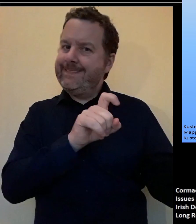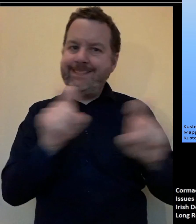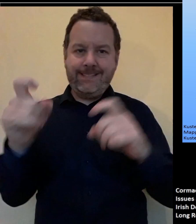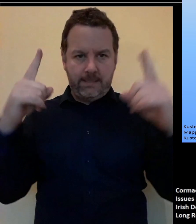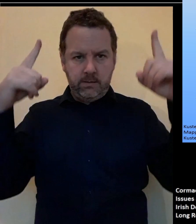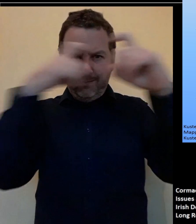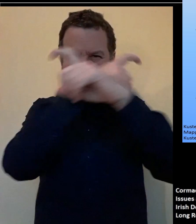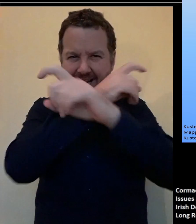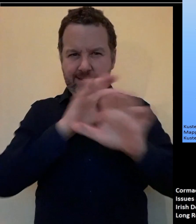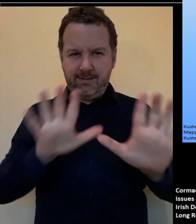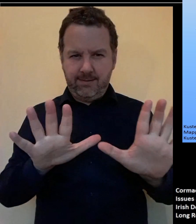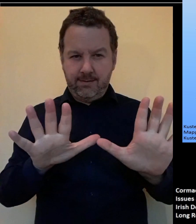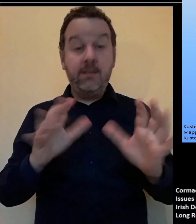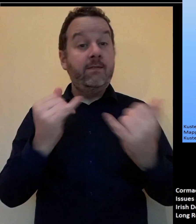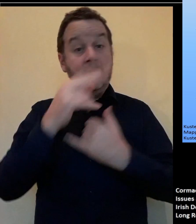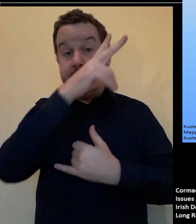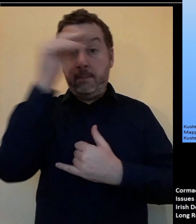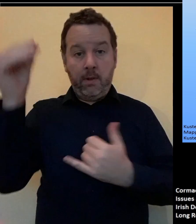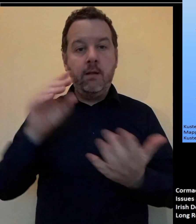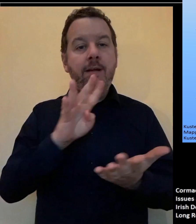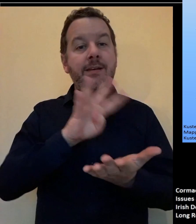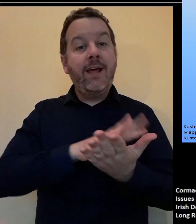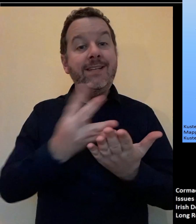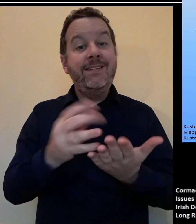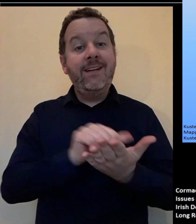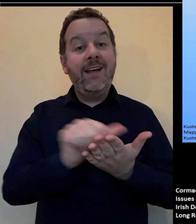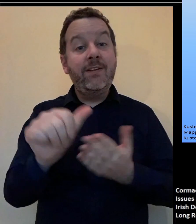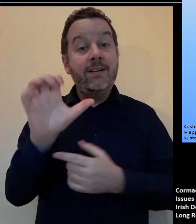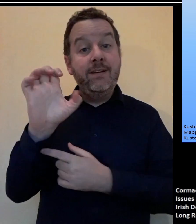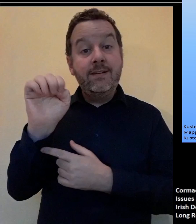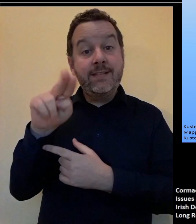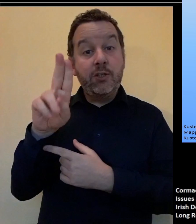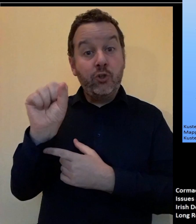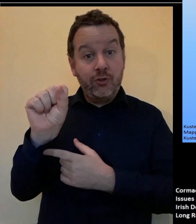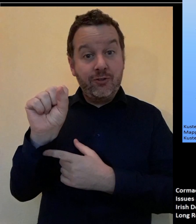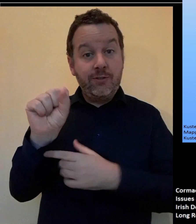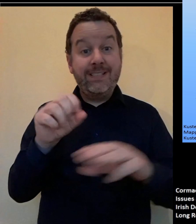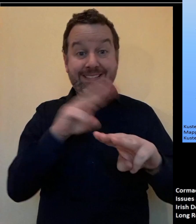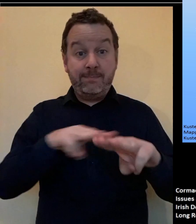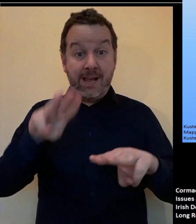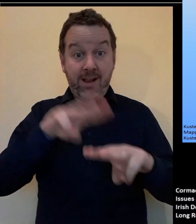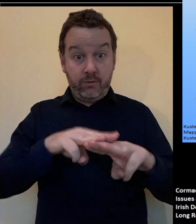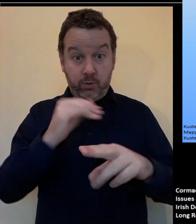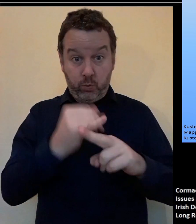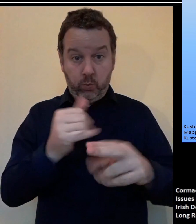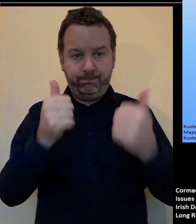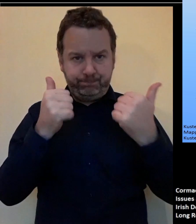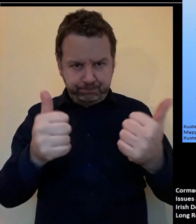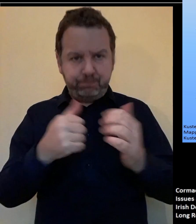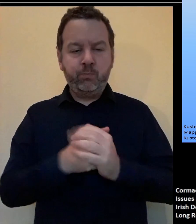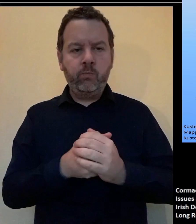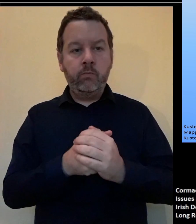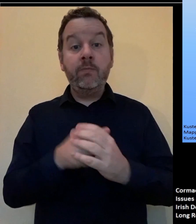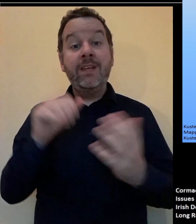there is still variance and complexity. Take the 1911 Census and St Mary's Deaf School in Dublin for example.